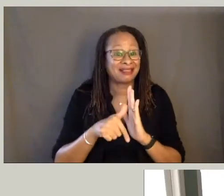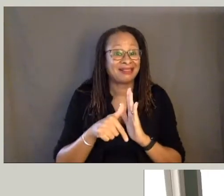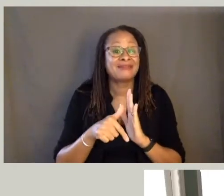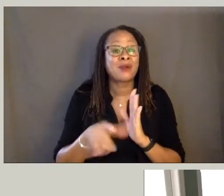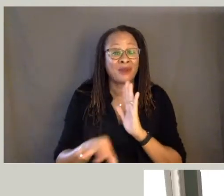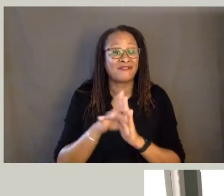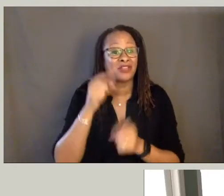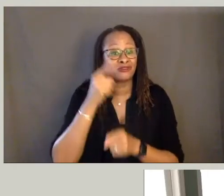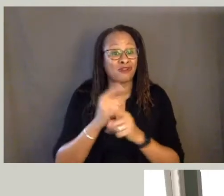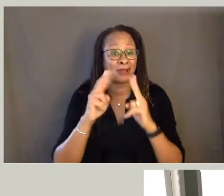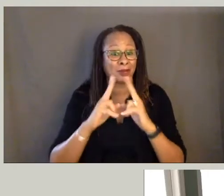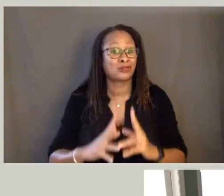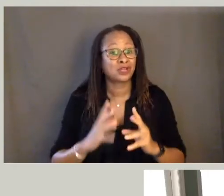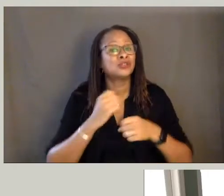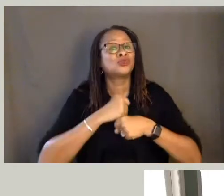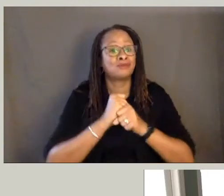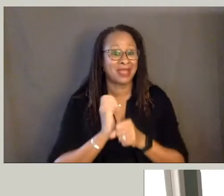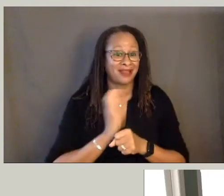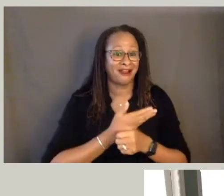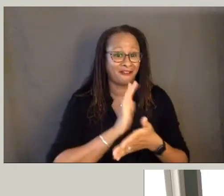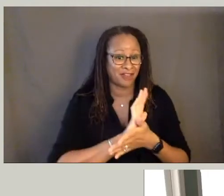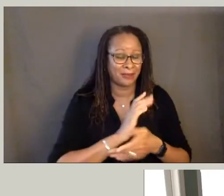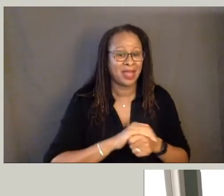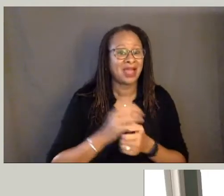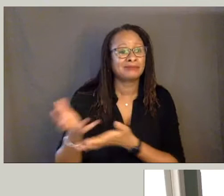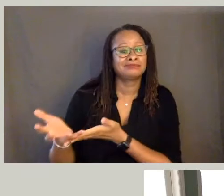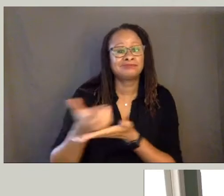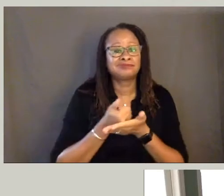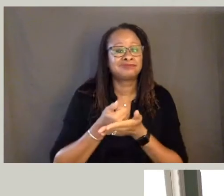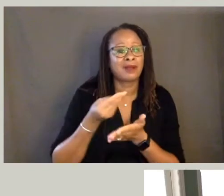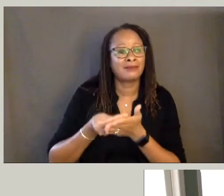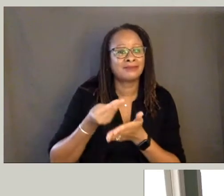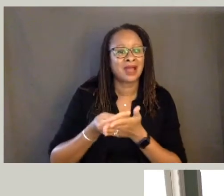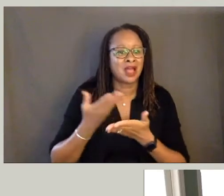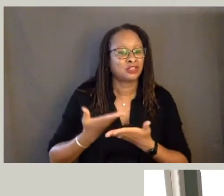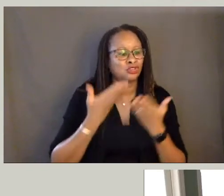to make "Disclosure" and we raised the money to offer honorariums to our cast.